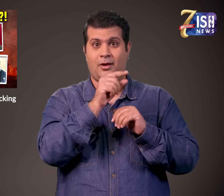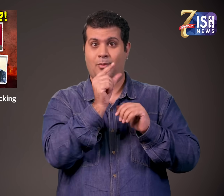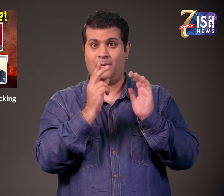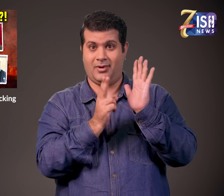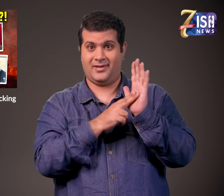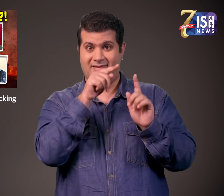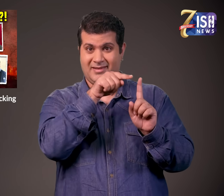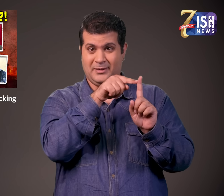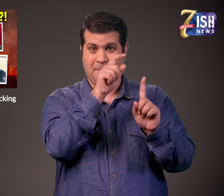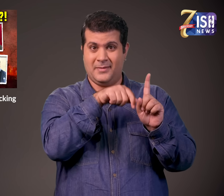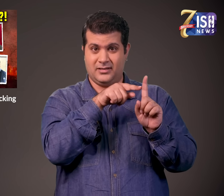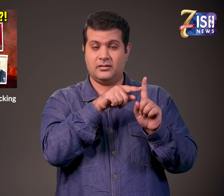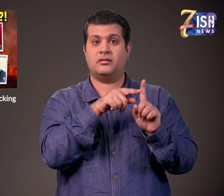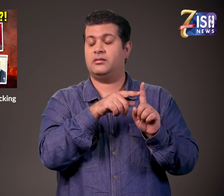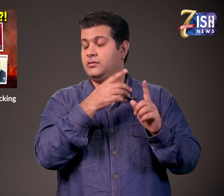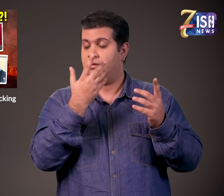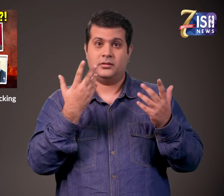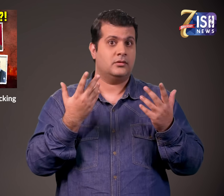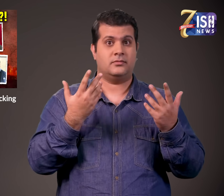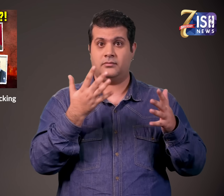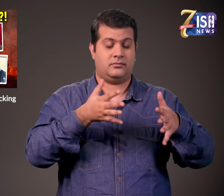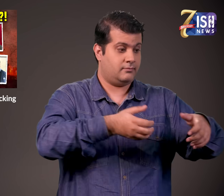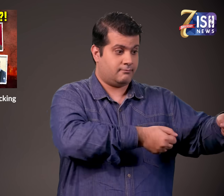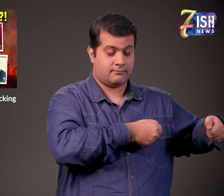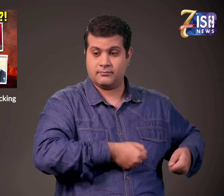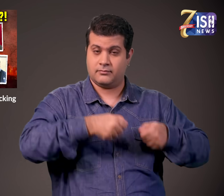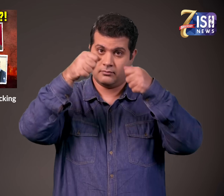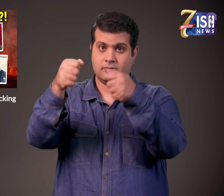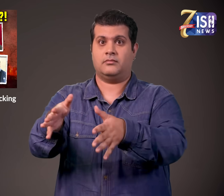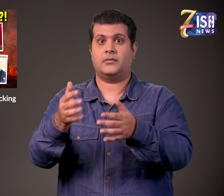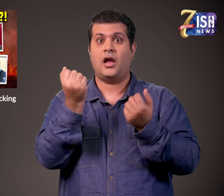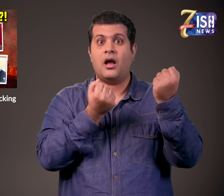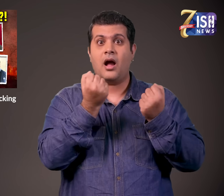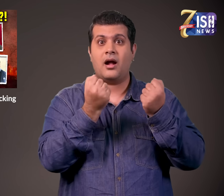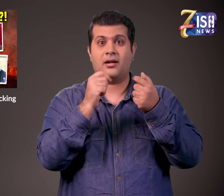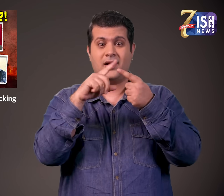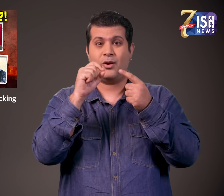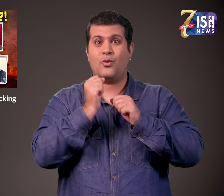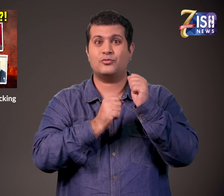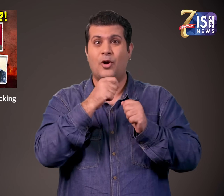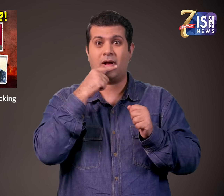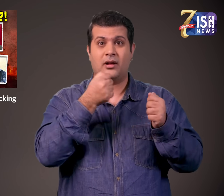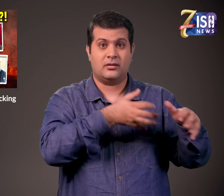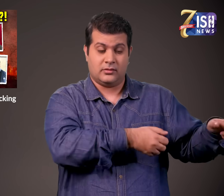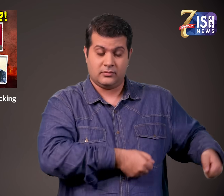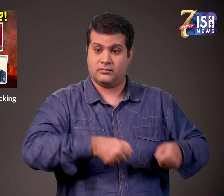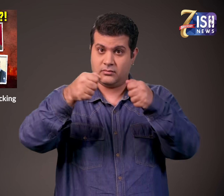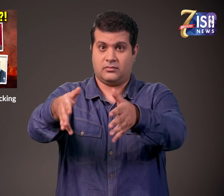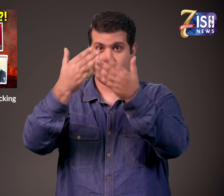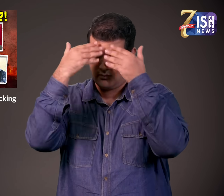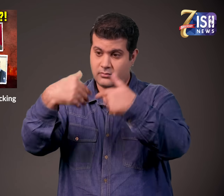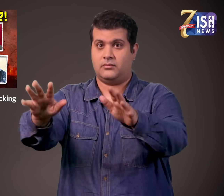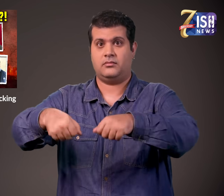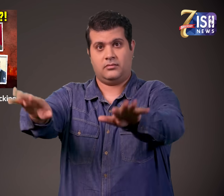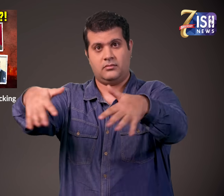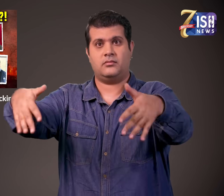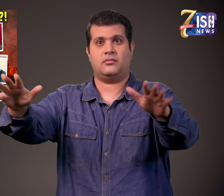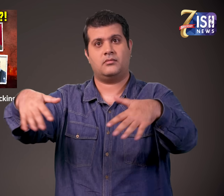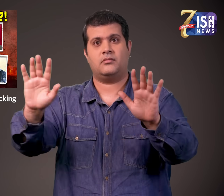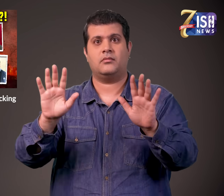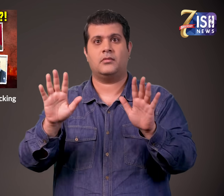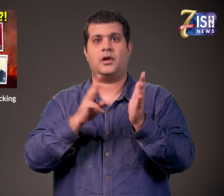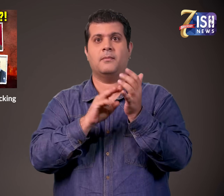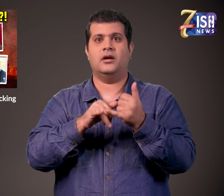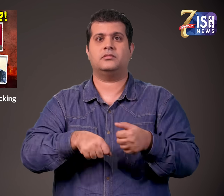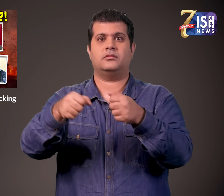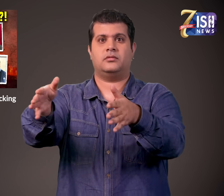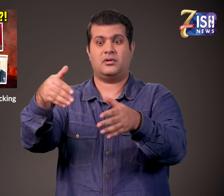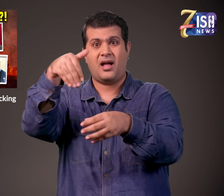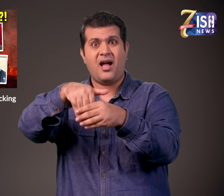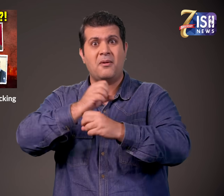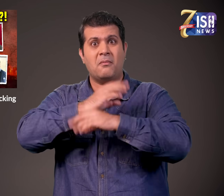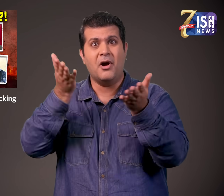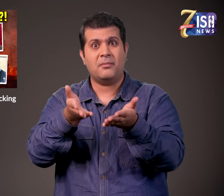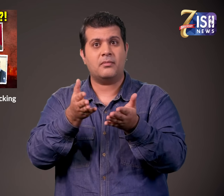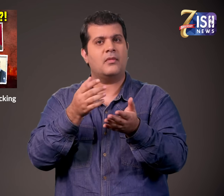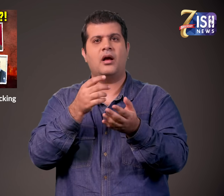Then, Nabi reportedly handed his red EcoSport car, already loaded with explosives, to Muzammil.